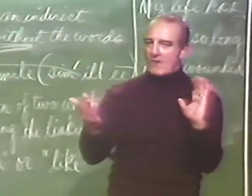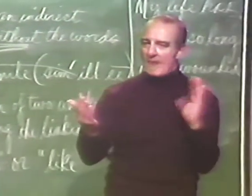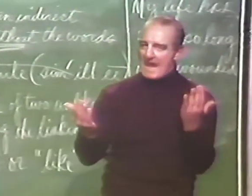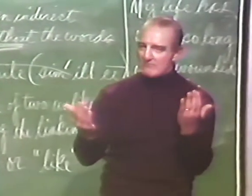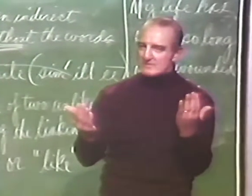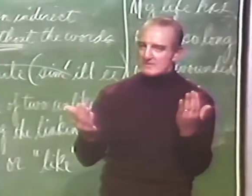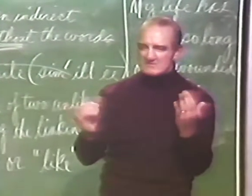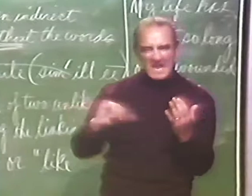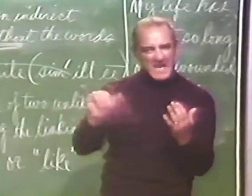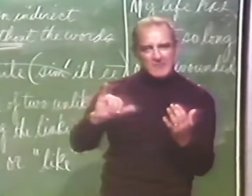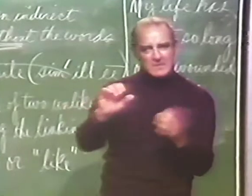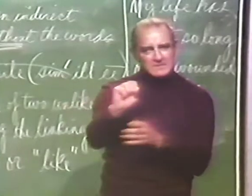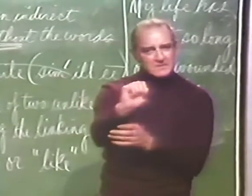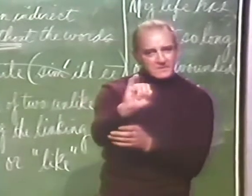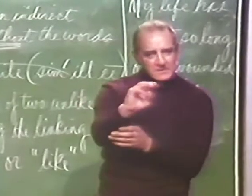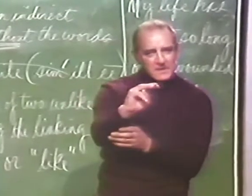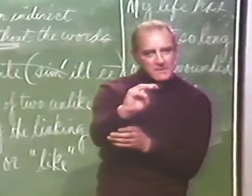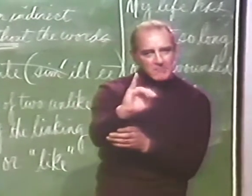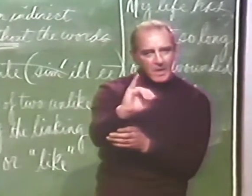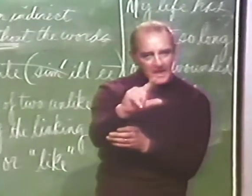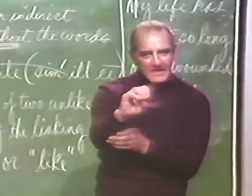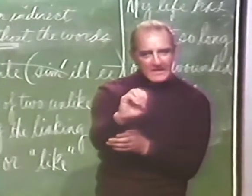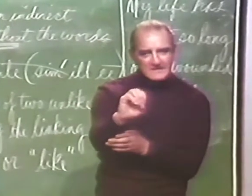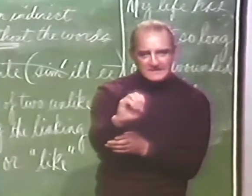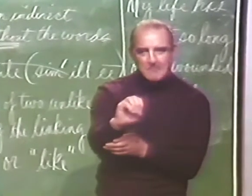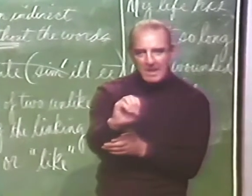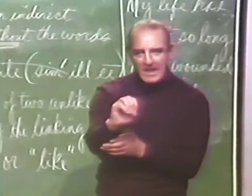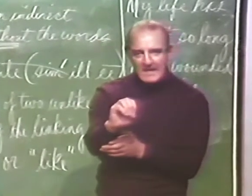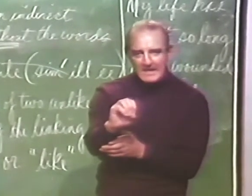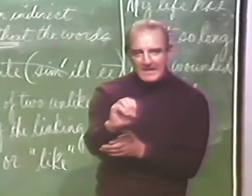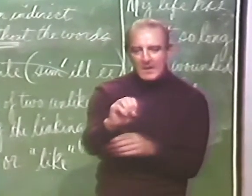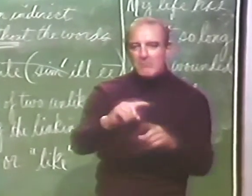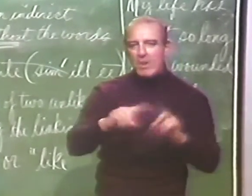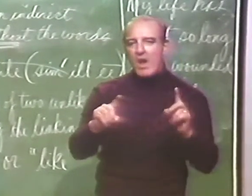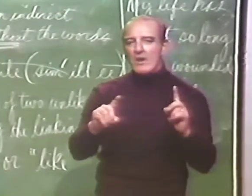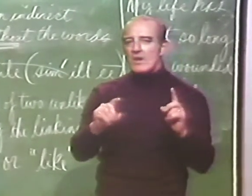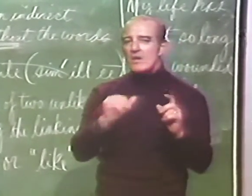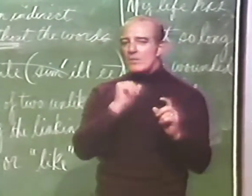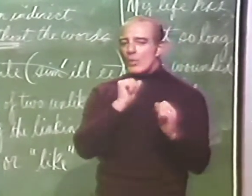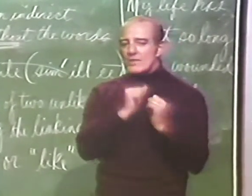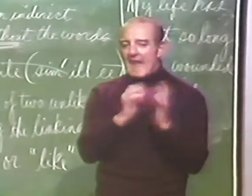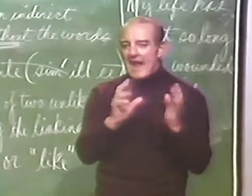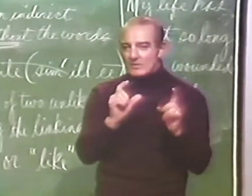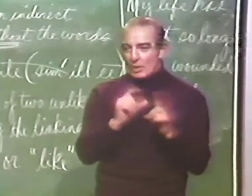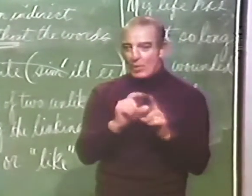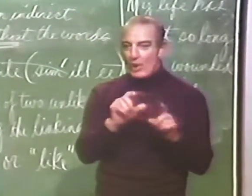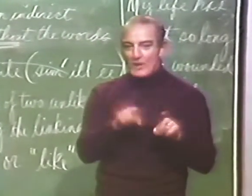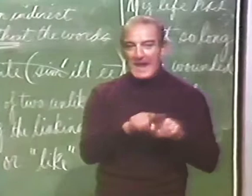METAPHOR MEANS COMPARISON, SAME AS SIMILE, SIMILE,